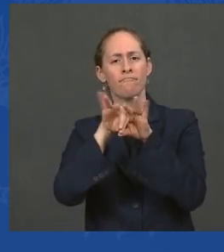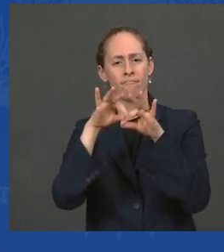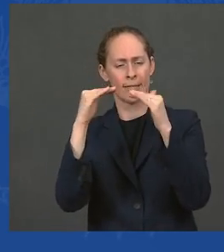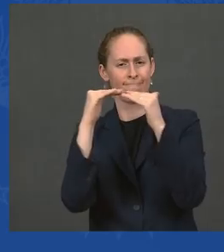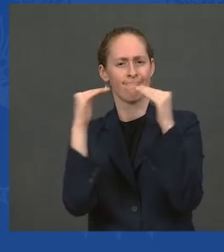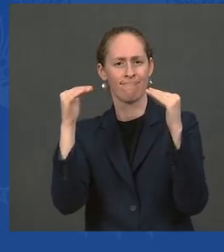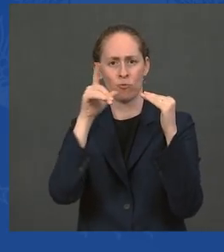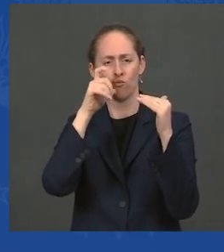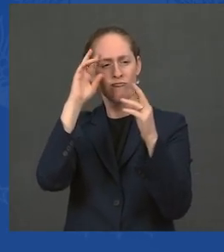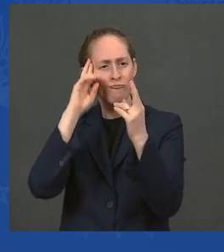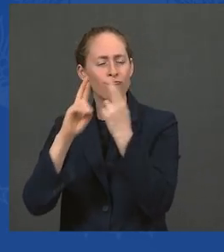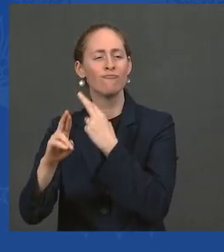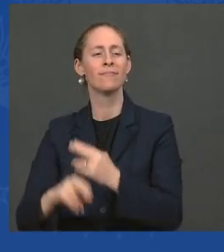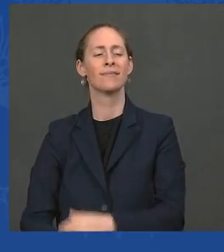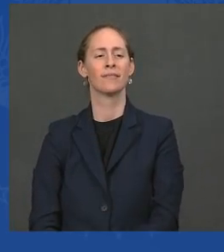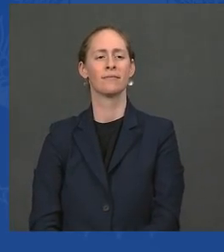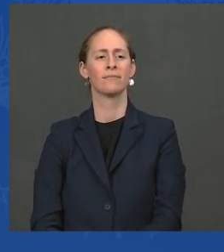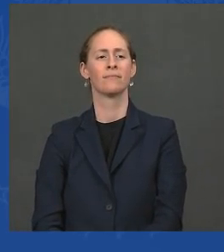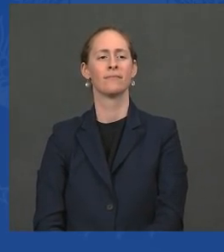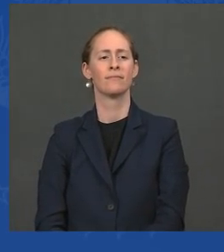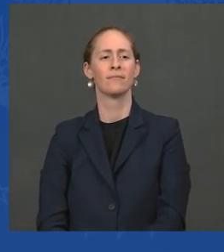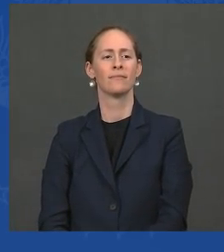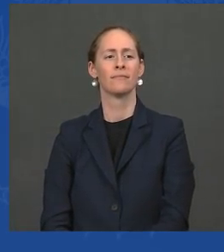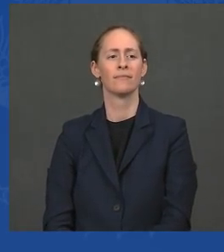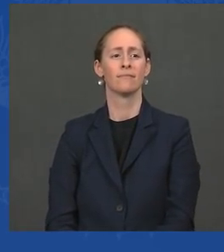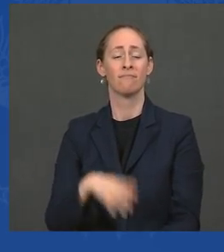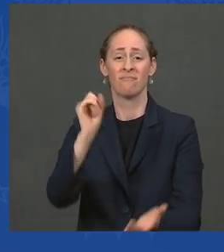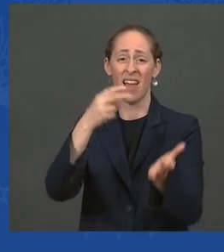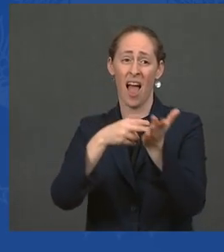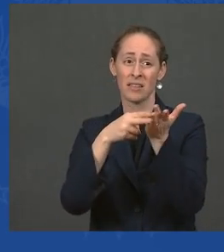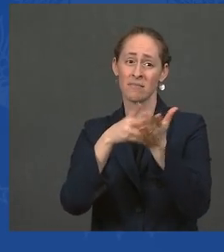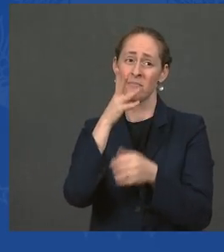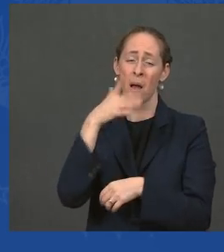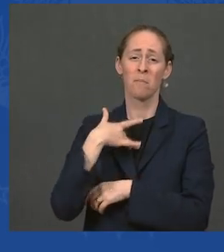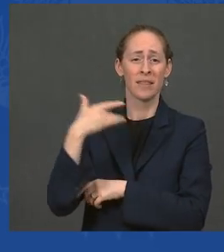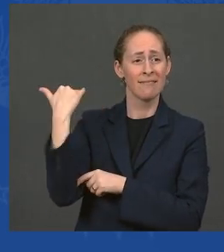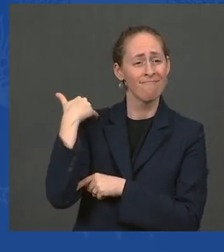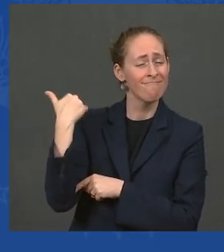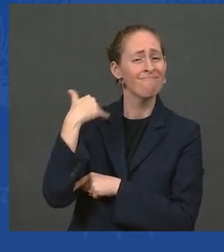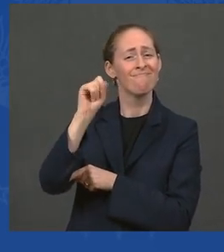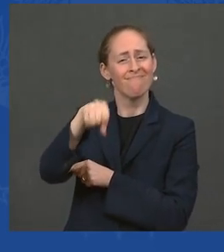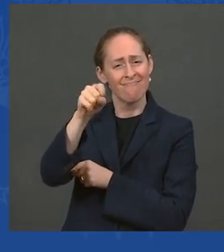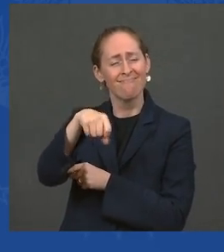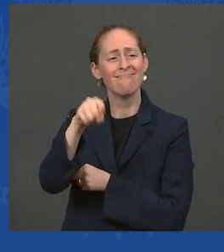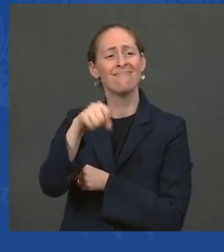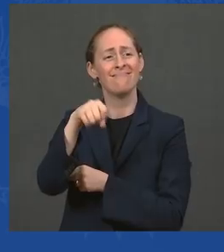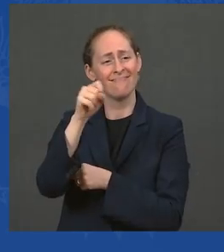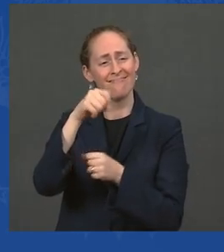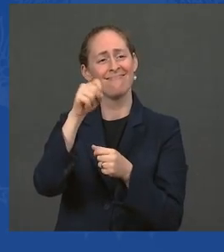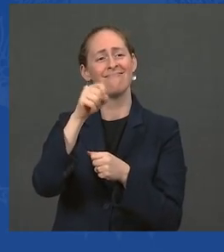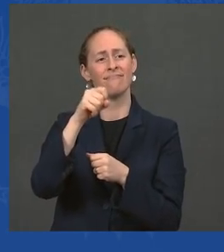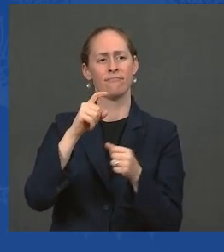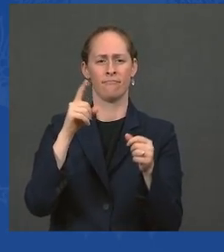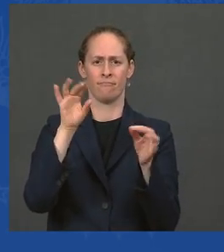"Joey, this is the God's truth. Remember you're defined by your courage and you're redeemed by your loyalty."